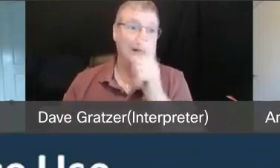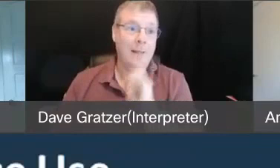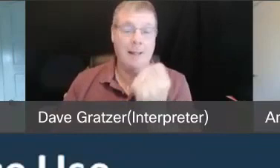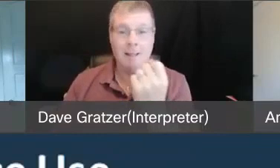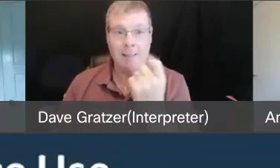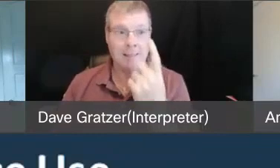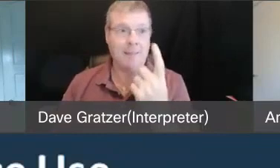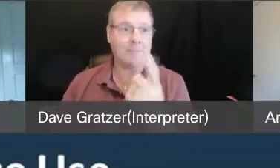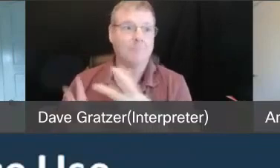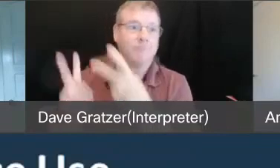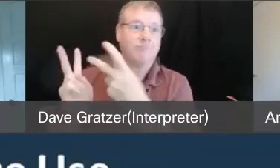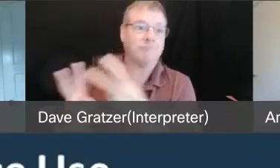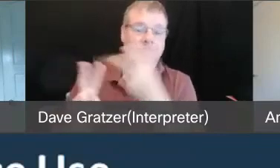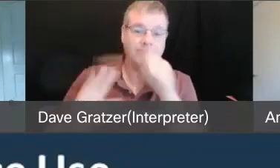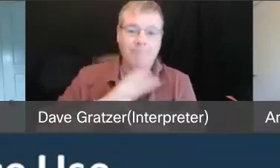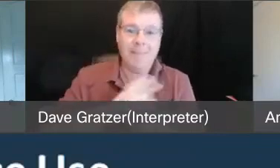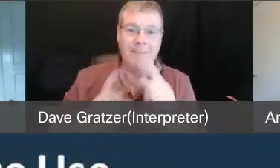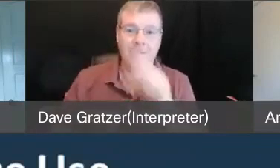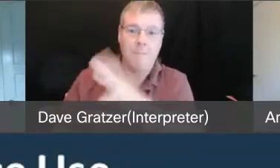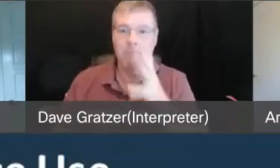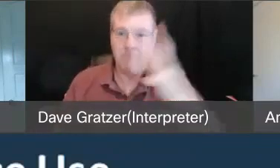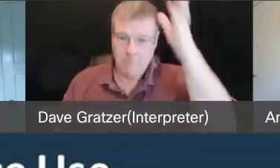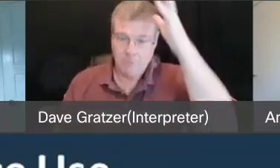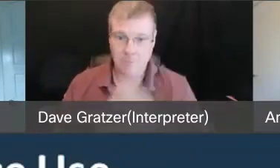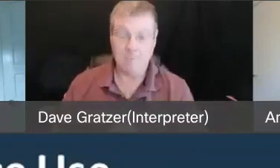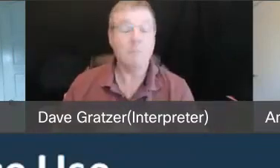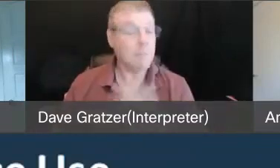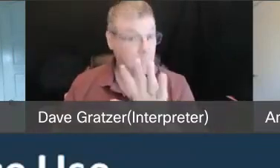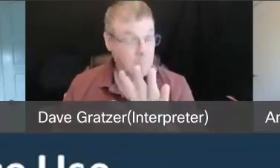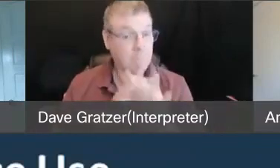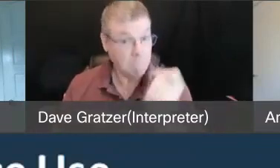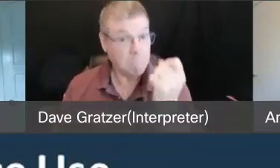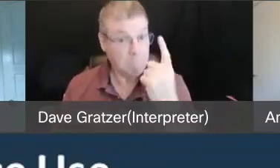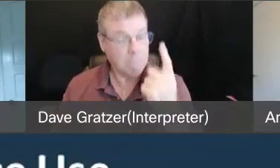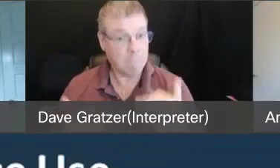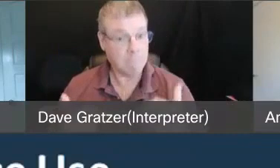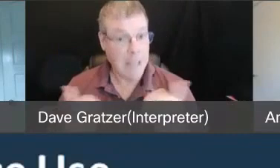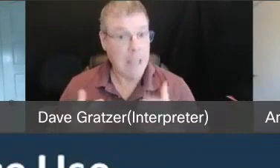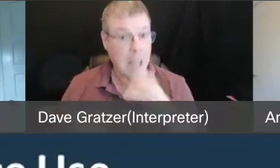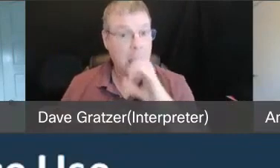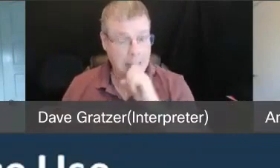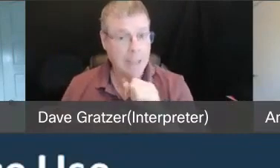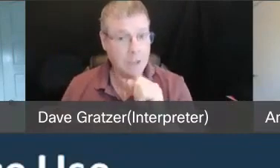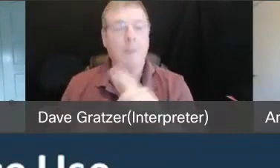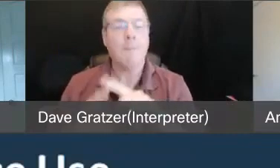from his parents." That's good to know he started drinking at a really young age, but we need more context here.